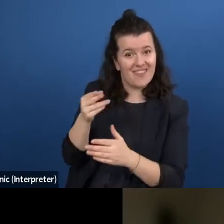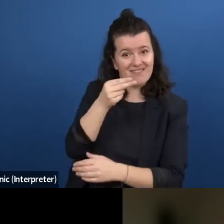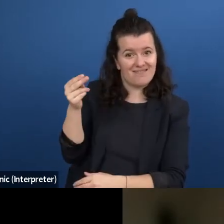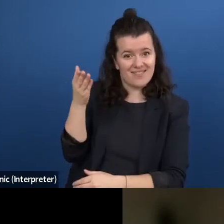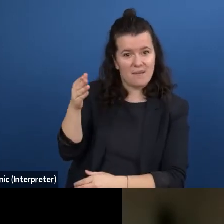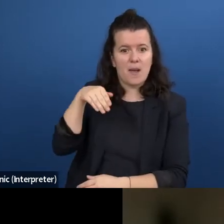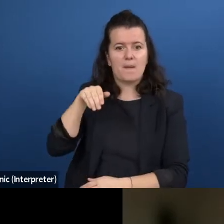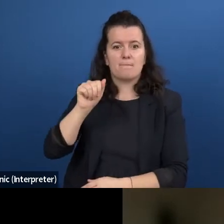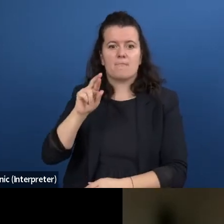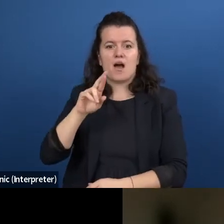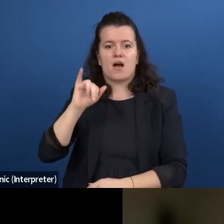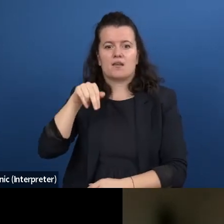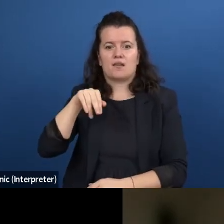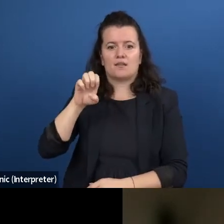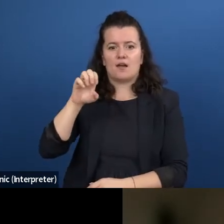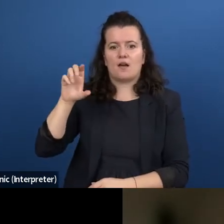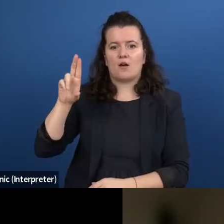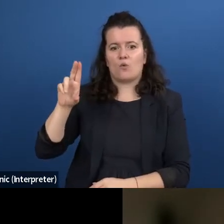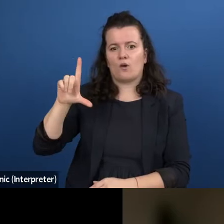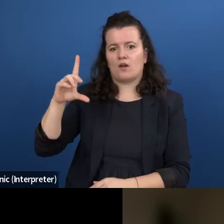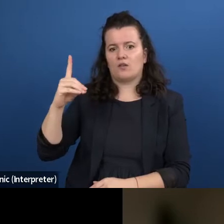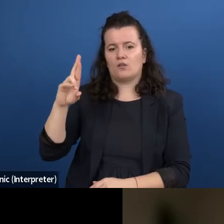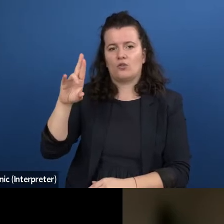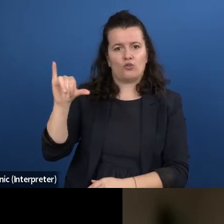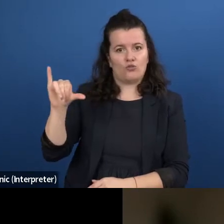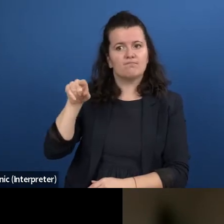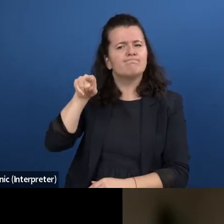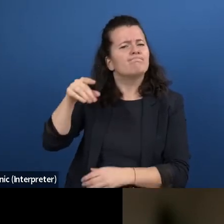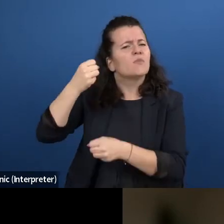We'd like to ask her to introduce this topic. Marine, we are all ears.